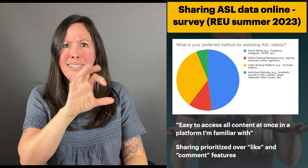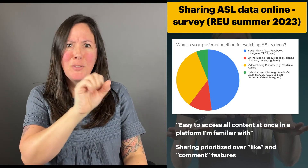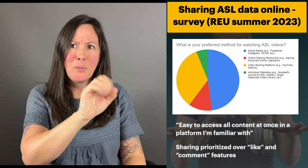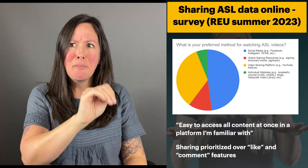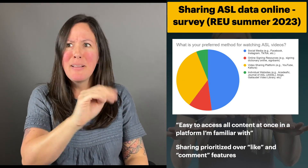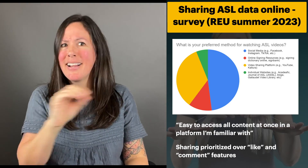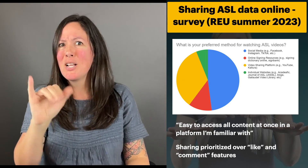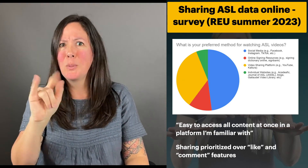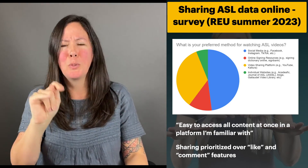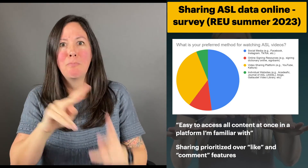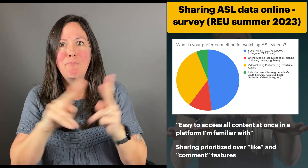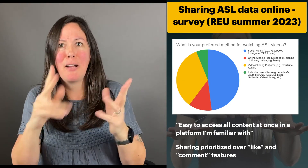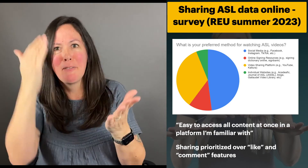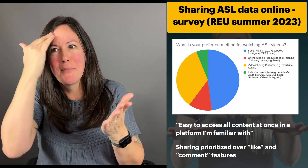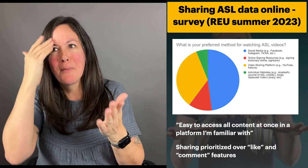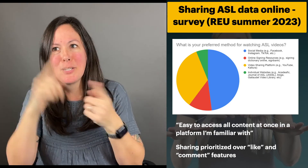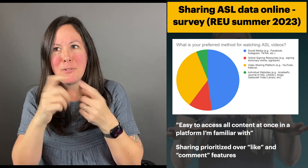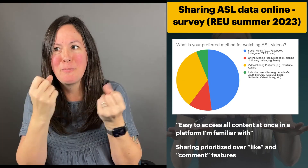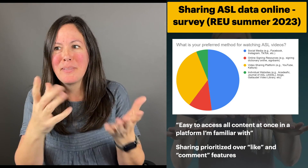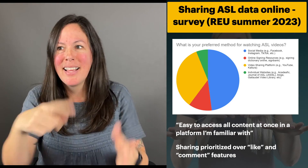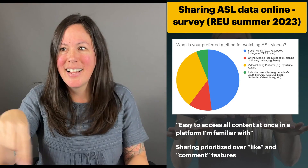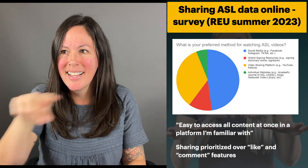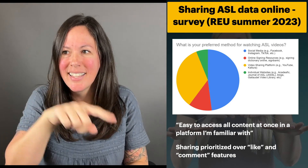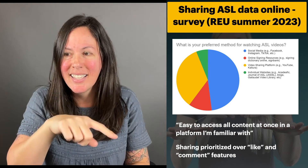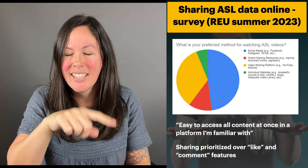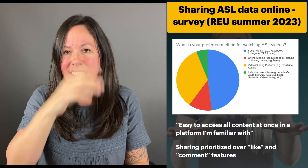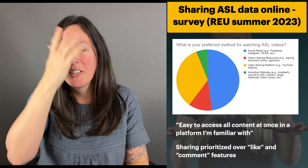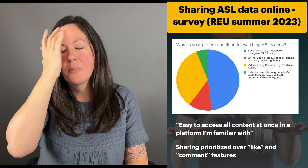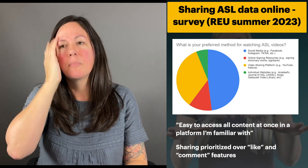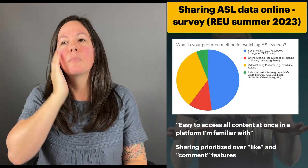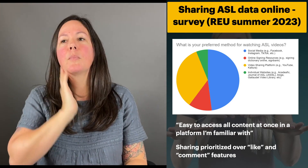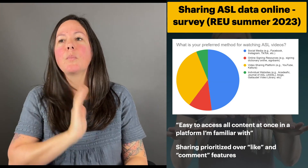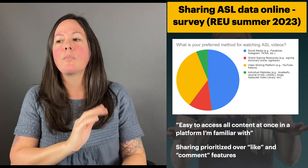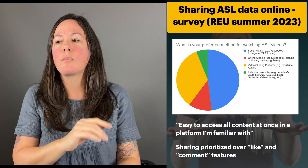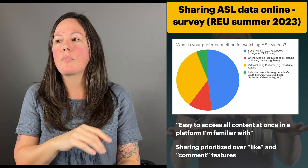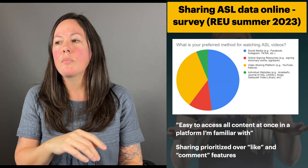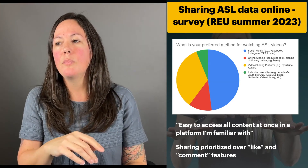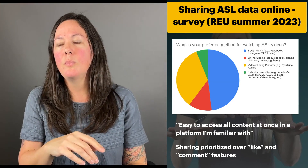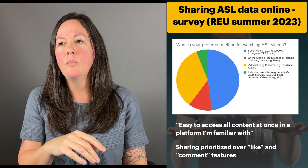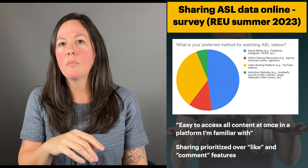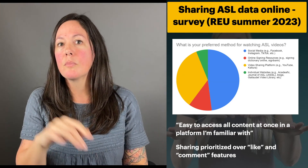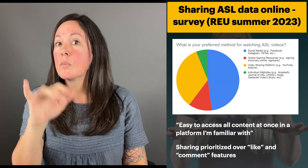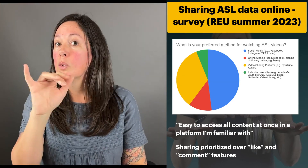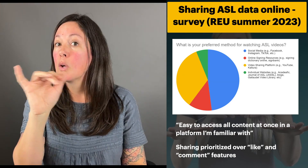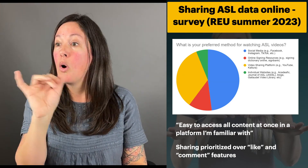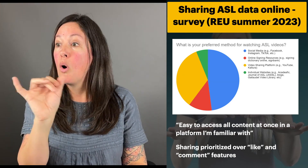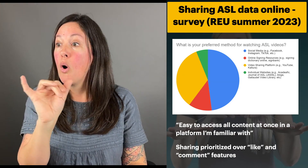category a common statement from participants who filled out this questionnaire was that they wanted to be